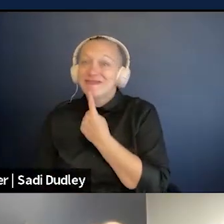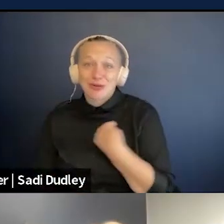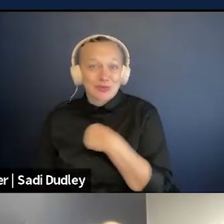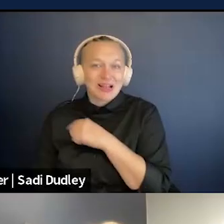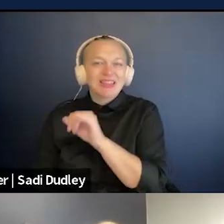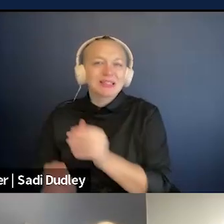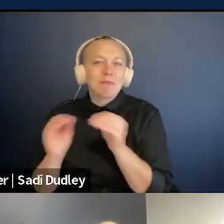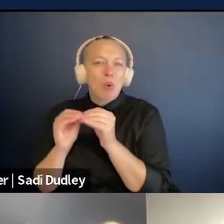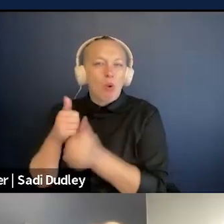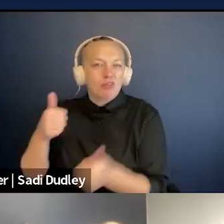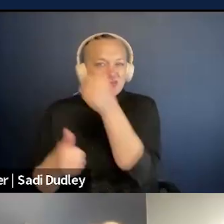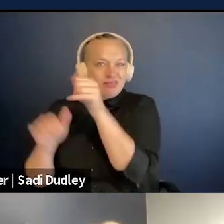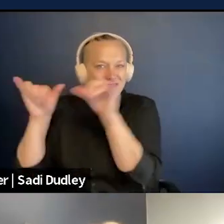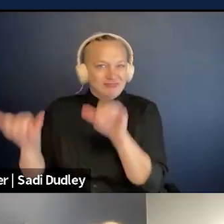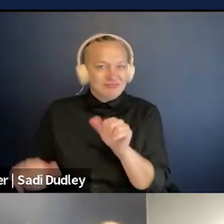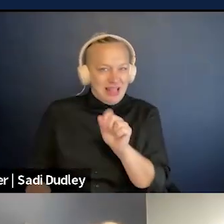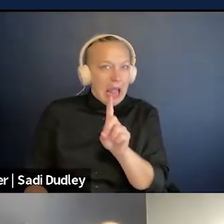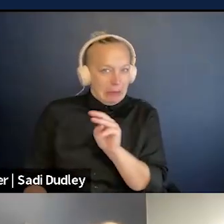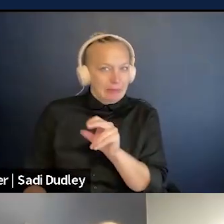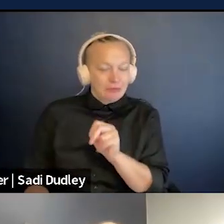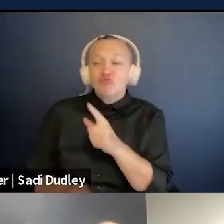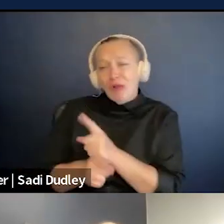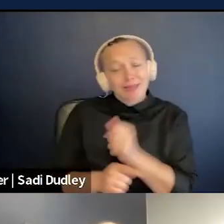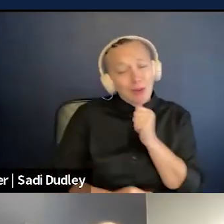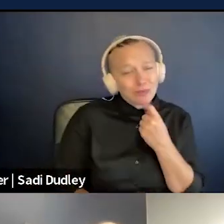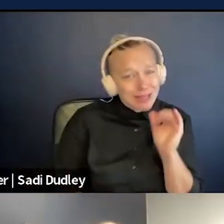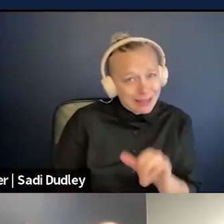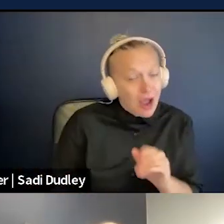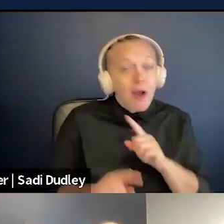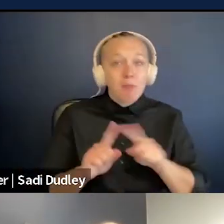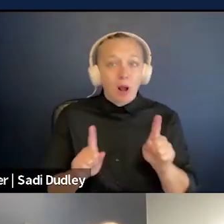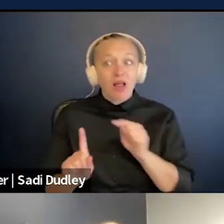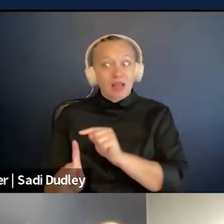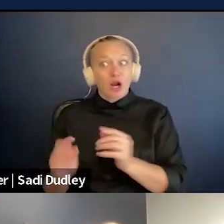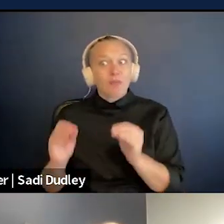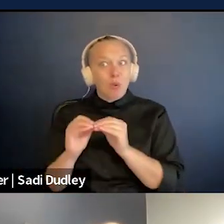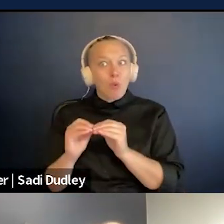Yeah, right, yeah, they're not gonna say that, yeah, but they're… I think they're gonna be encouraged by the administration.